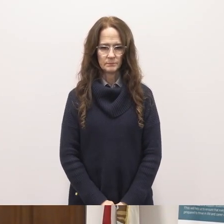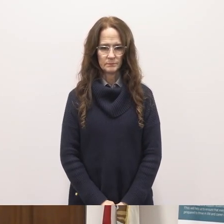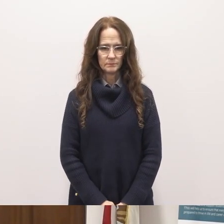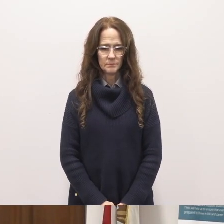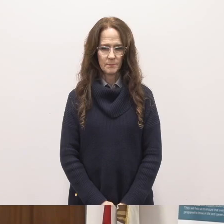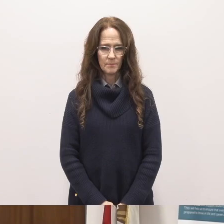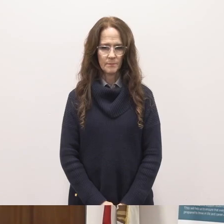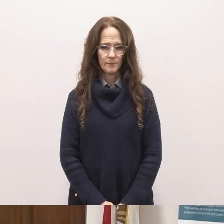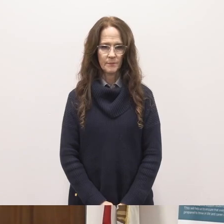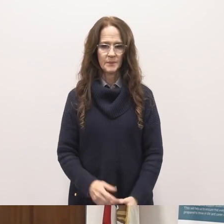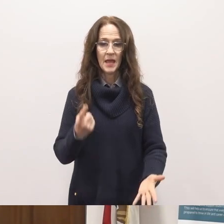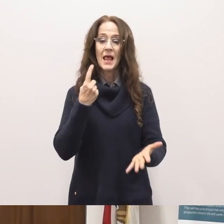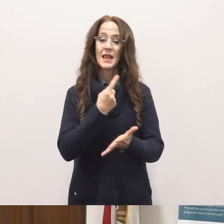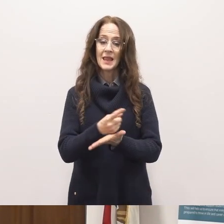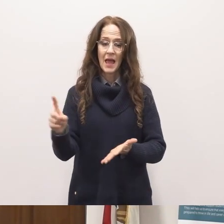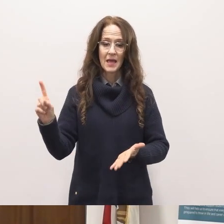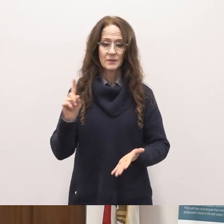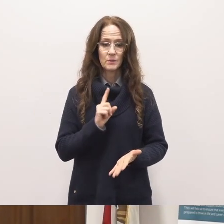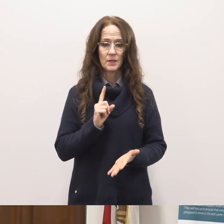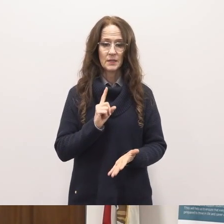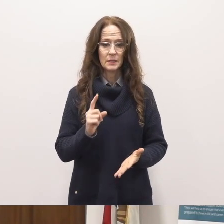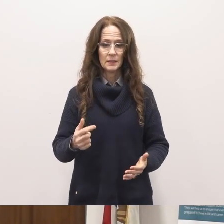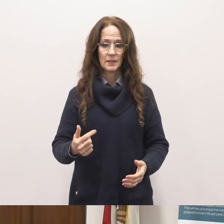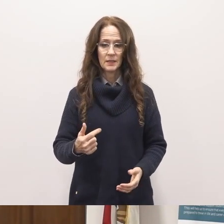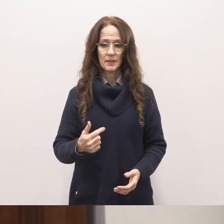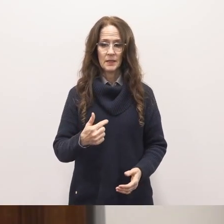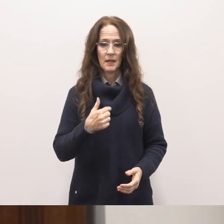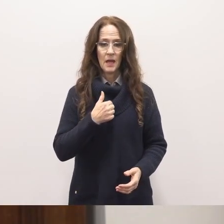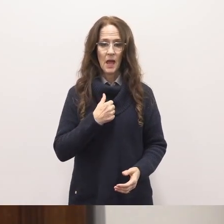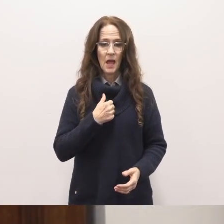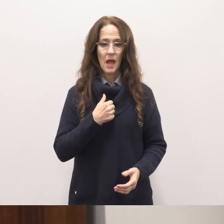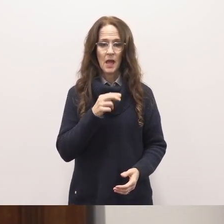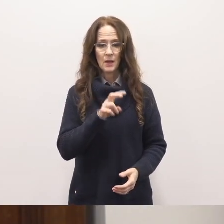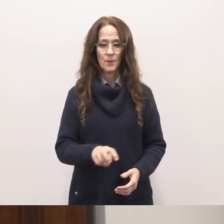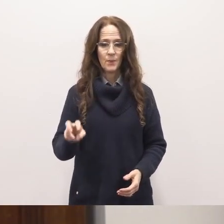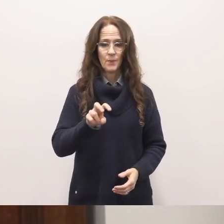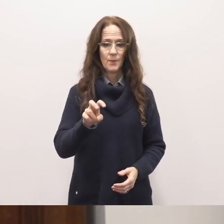Well, last week I traveled uptown and spent some time